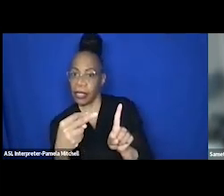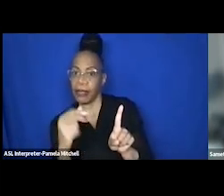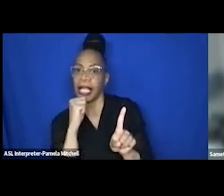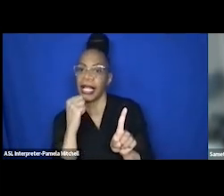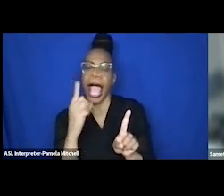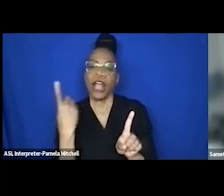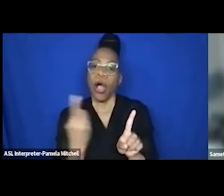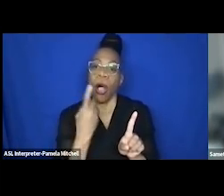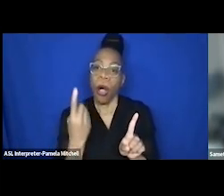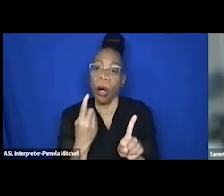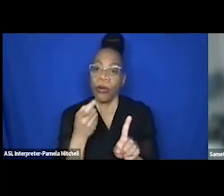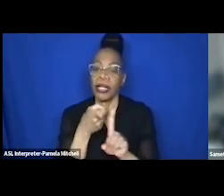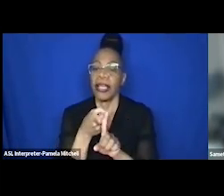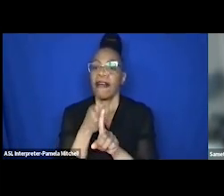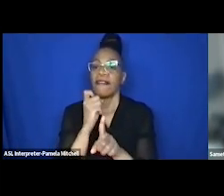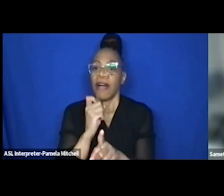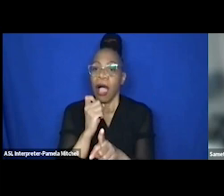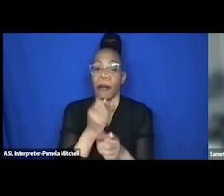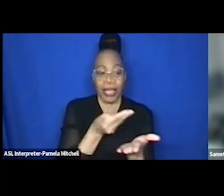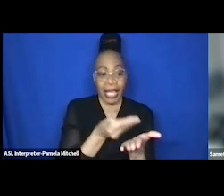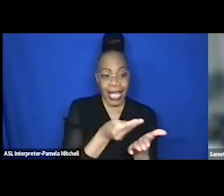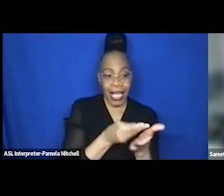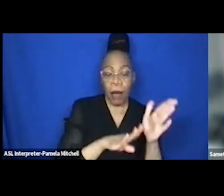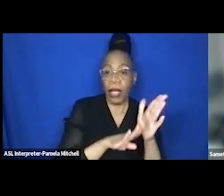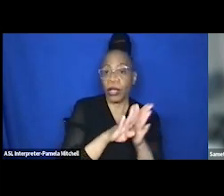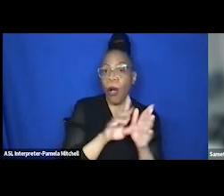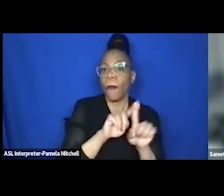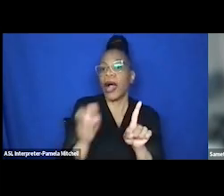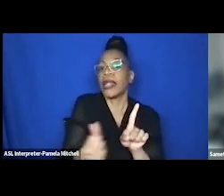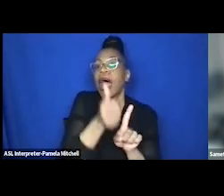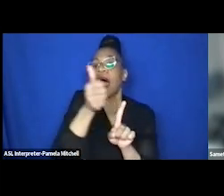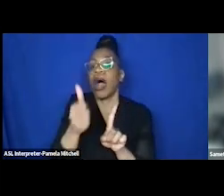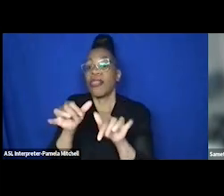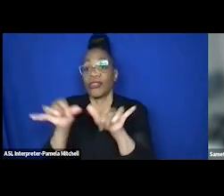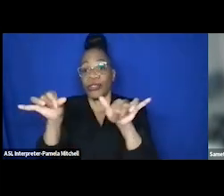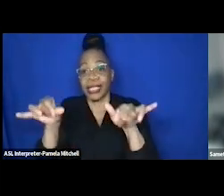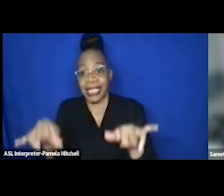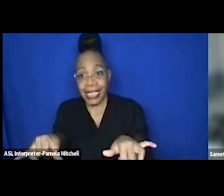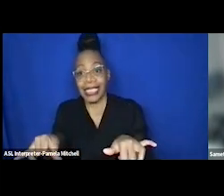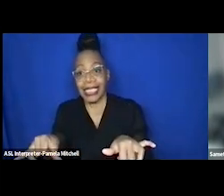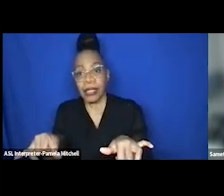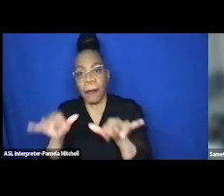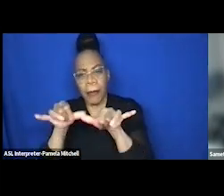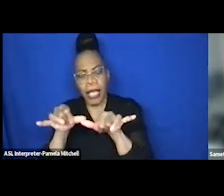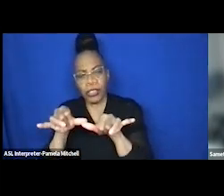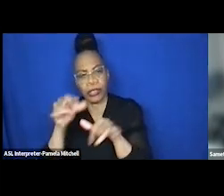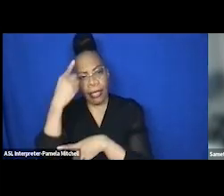at the system performance measure of income and growth, but looking at all the other system performance measures and really think to yourself, you know,